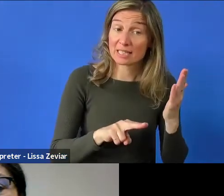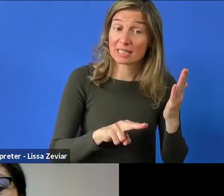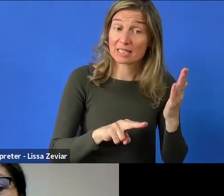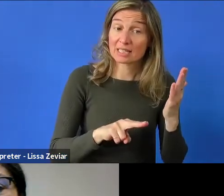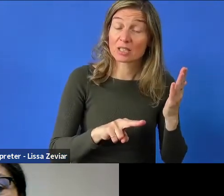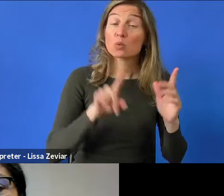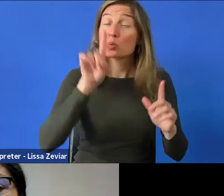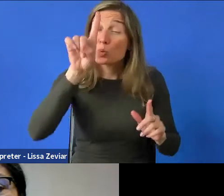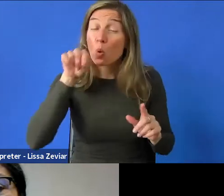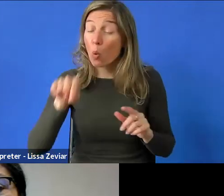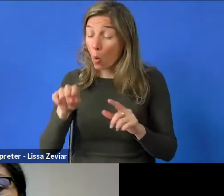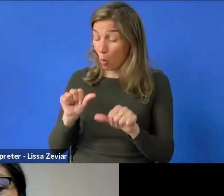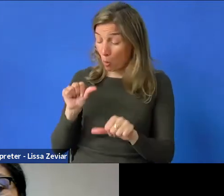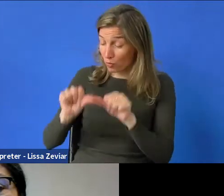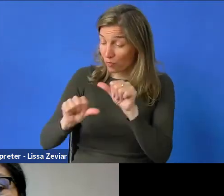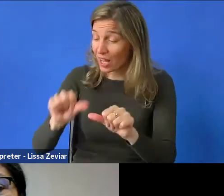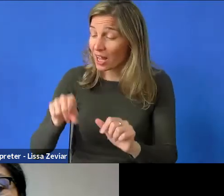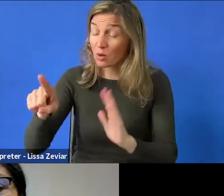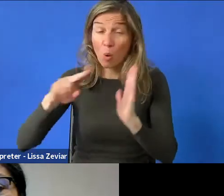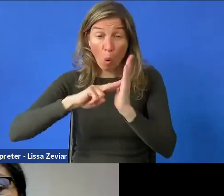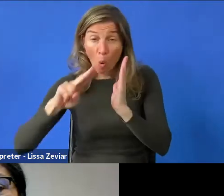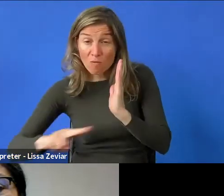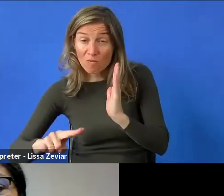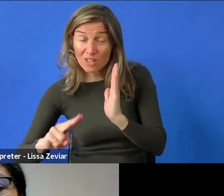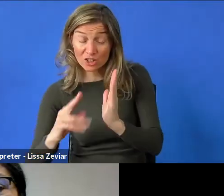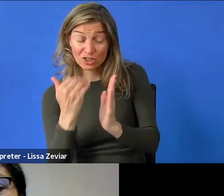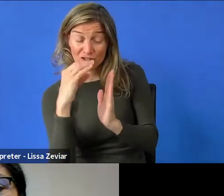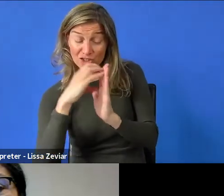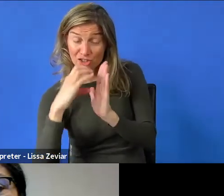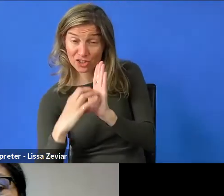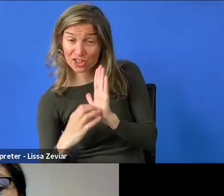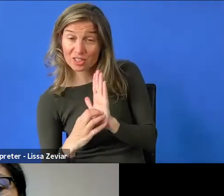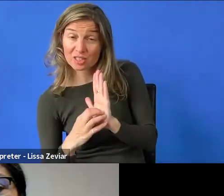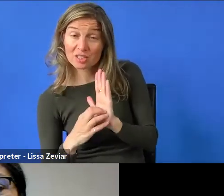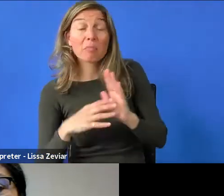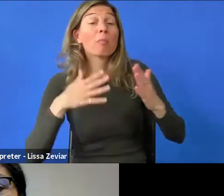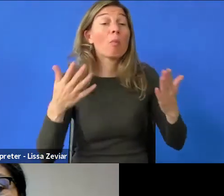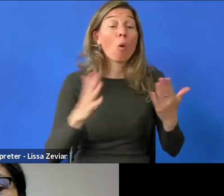conventions or may address a substantive area linked to the treaty.